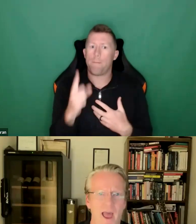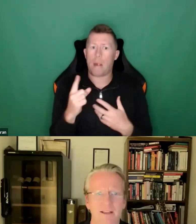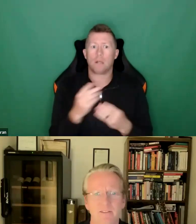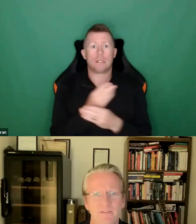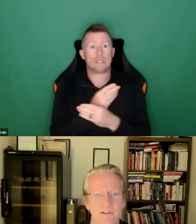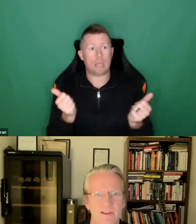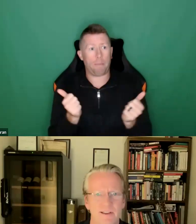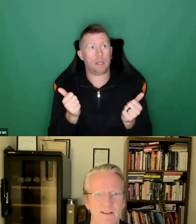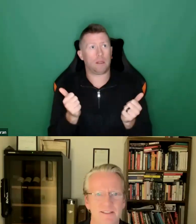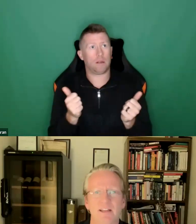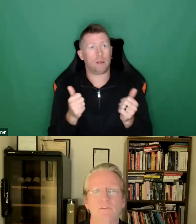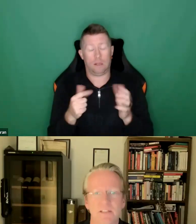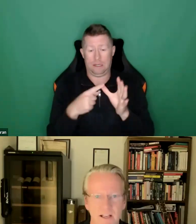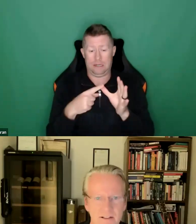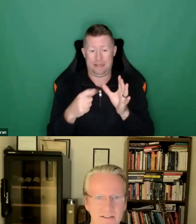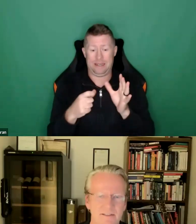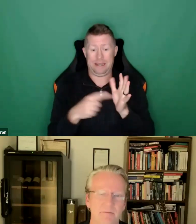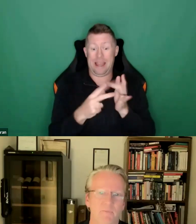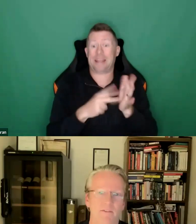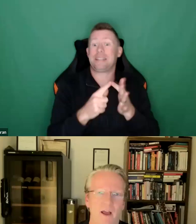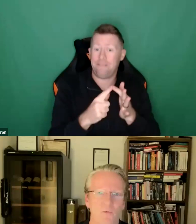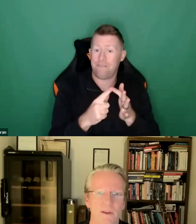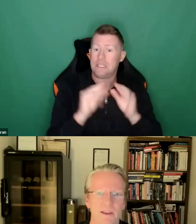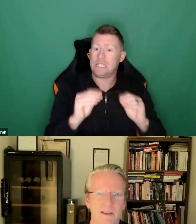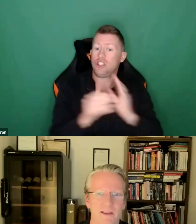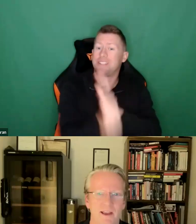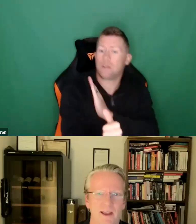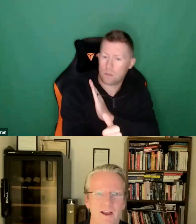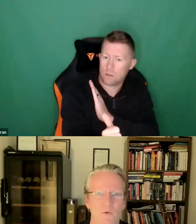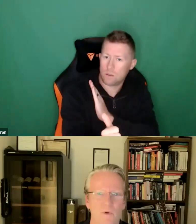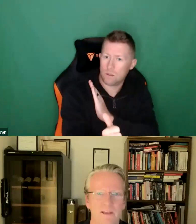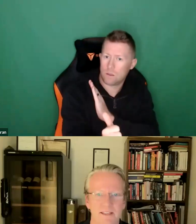of losing health or not feeling well, but something that